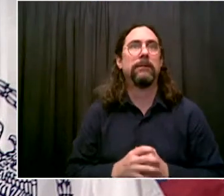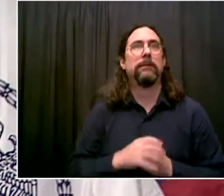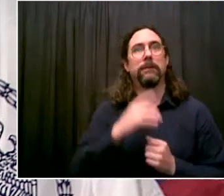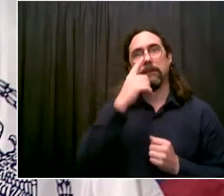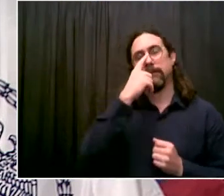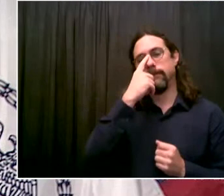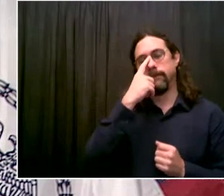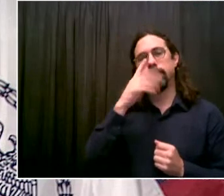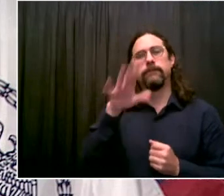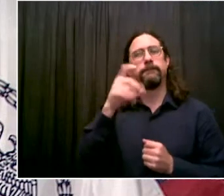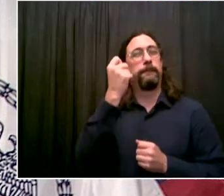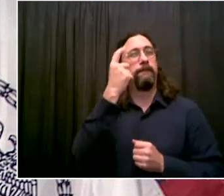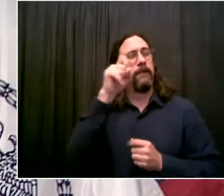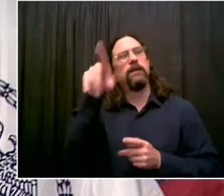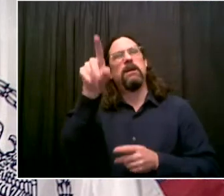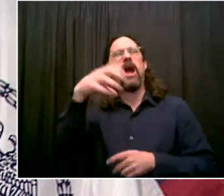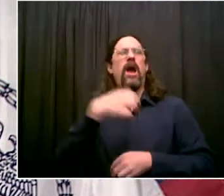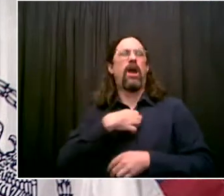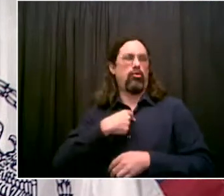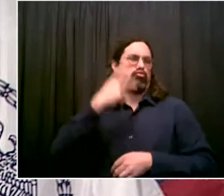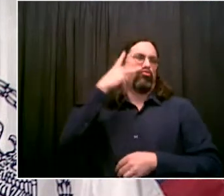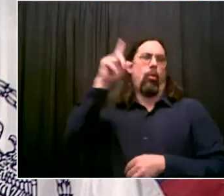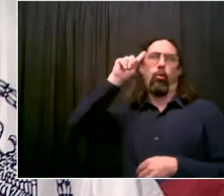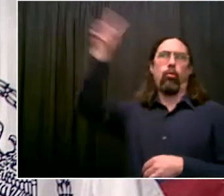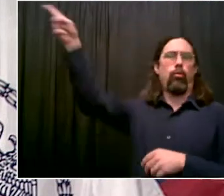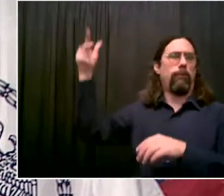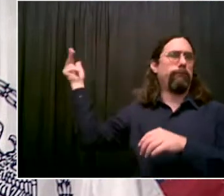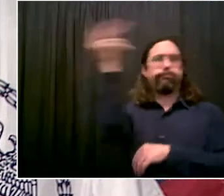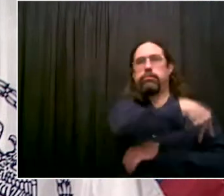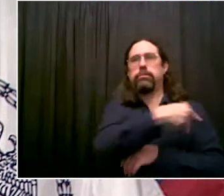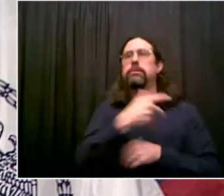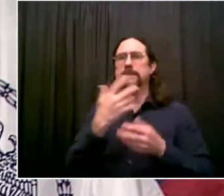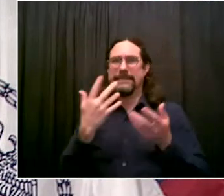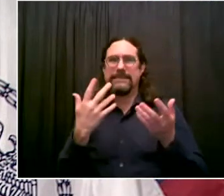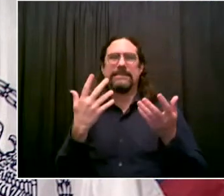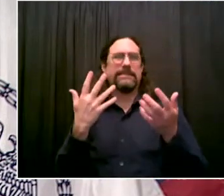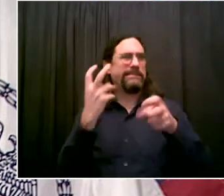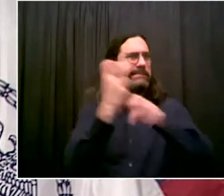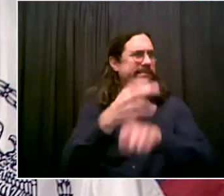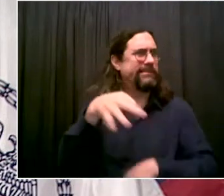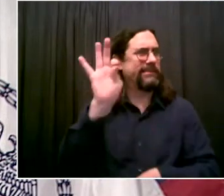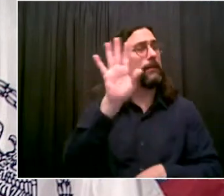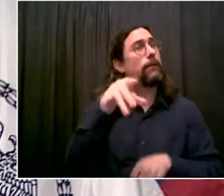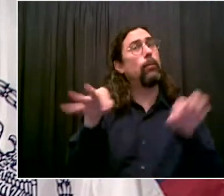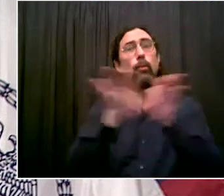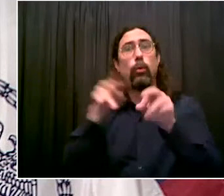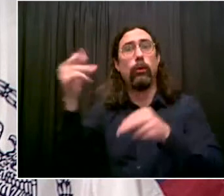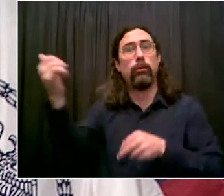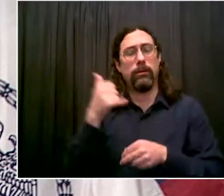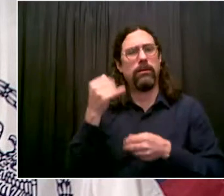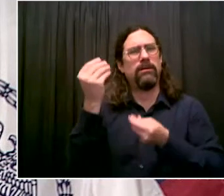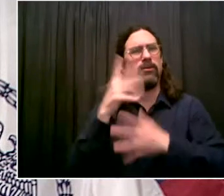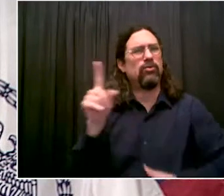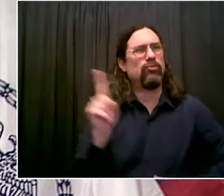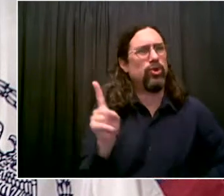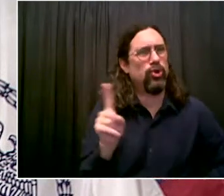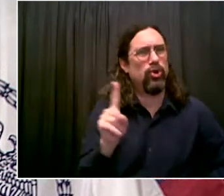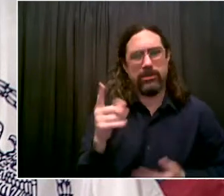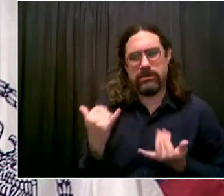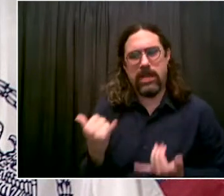THEM AND GET RID OF THEM. FIREWORKS WE